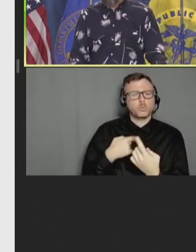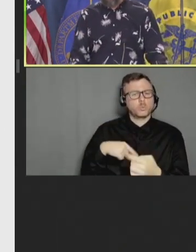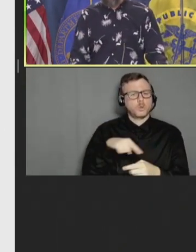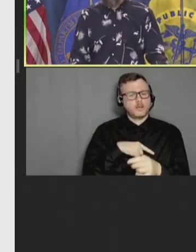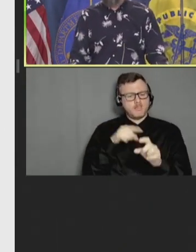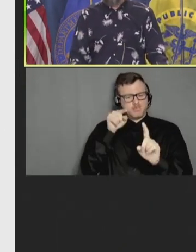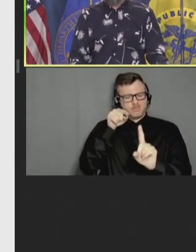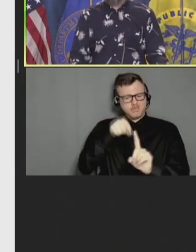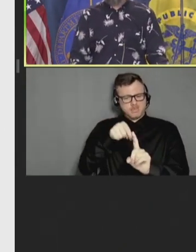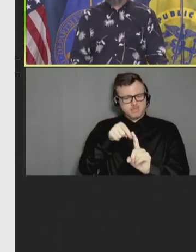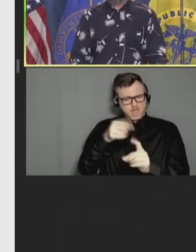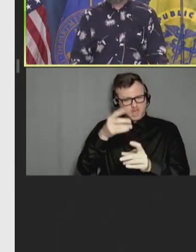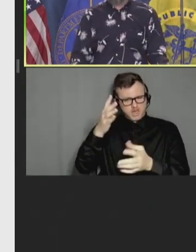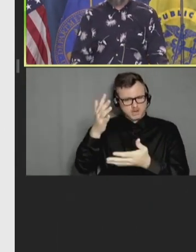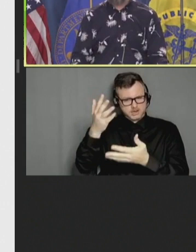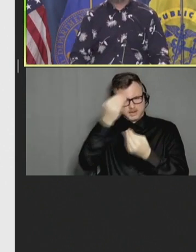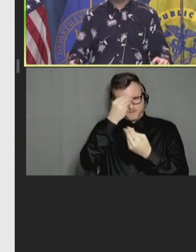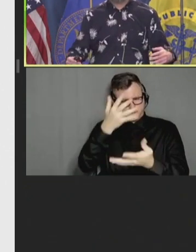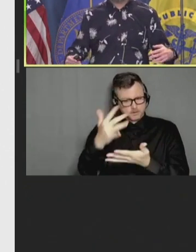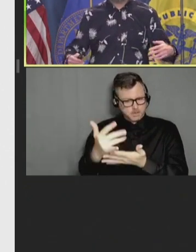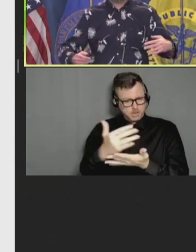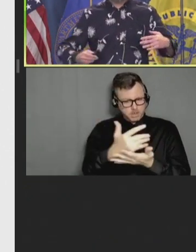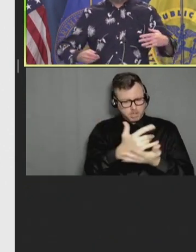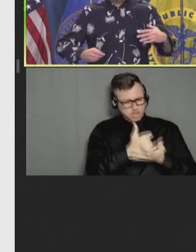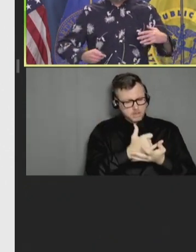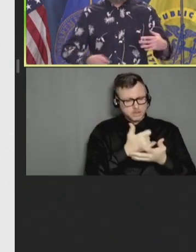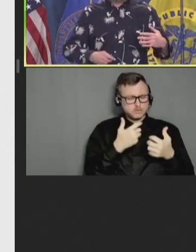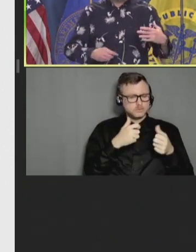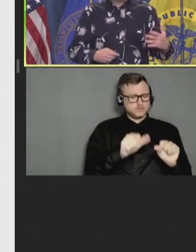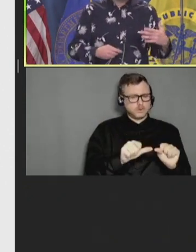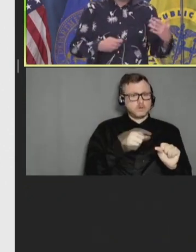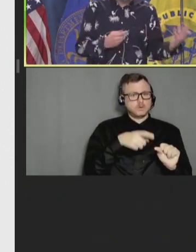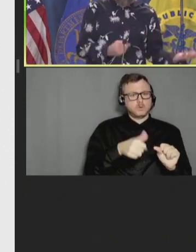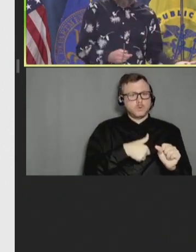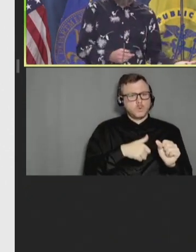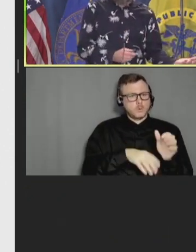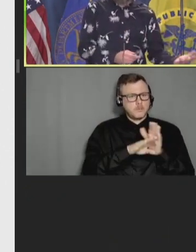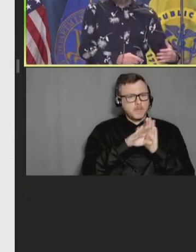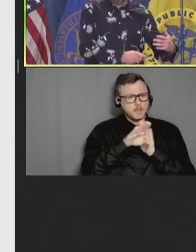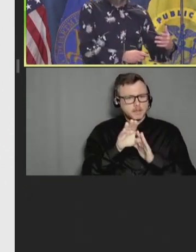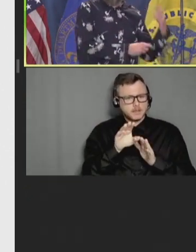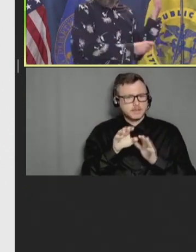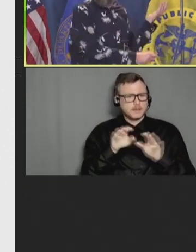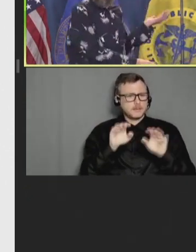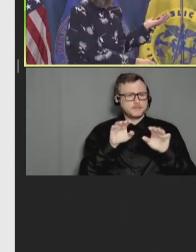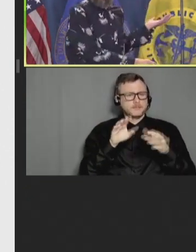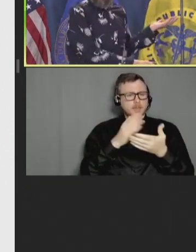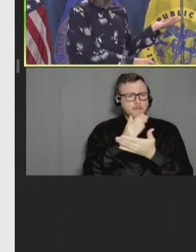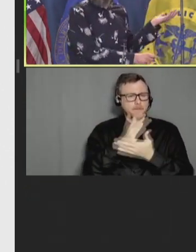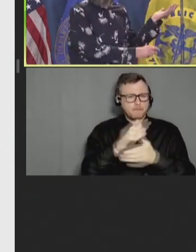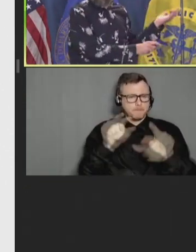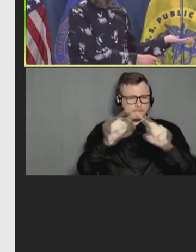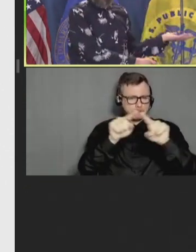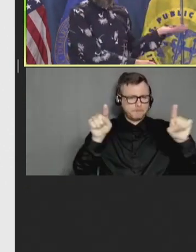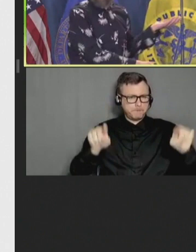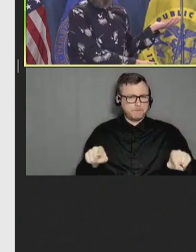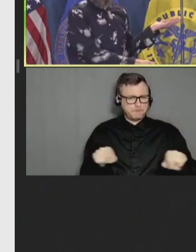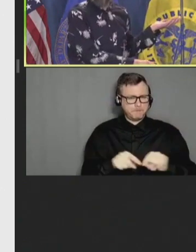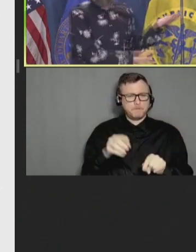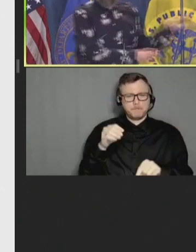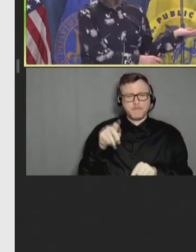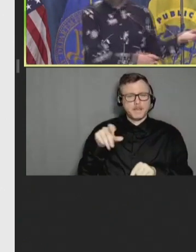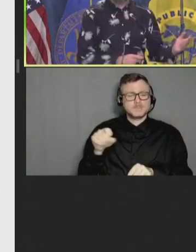data to try to help build maps. So, the slide that I'm missing is an ArcGIS map, my apologies.